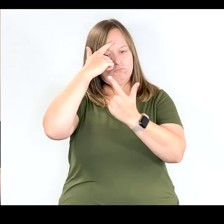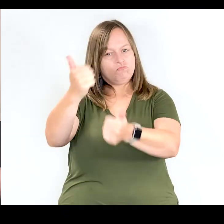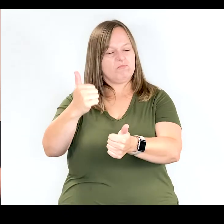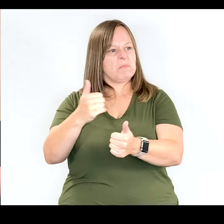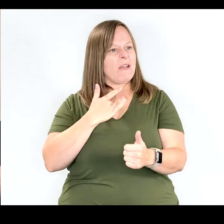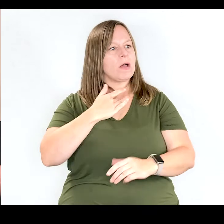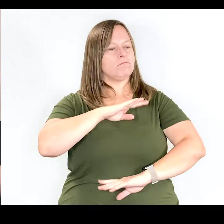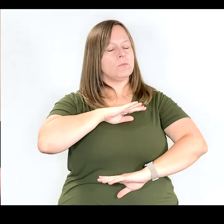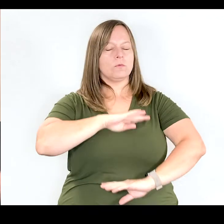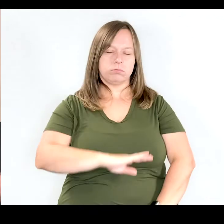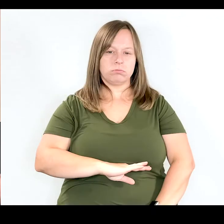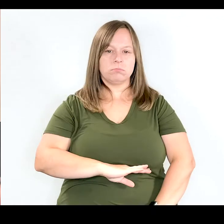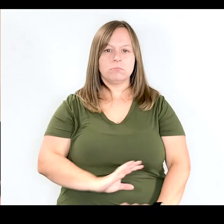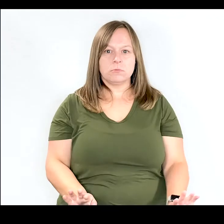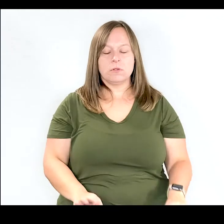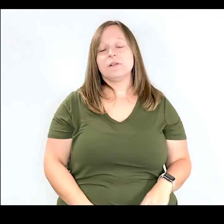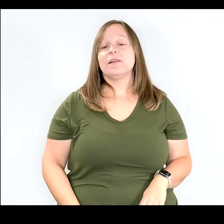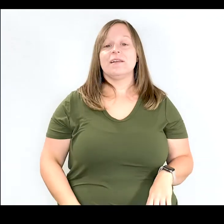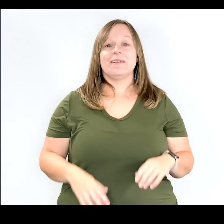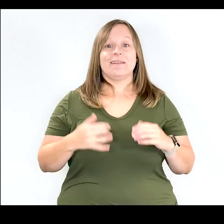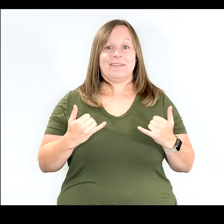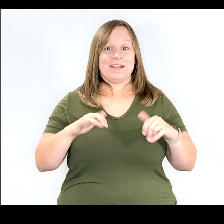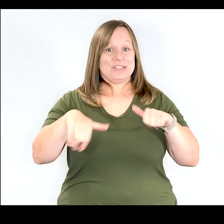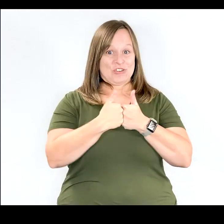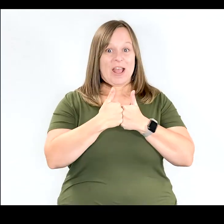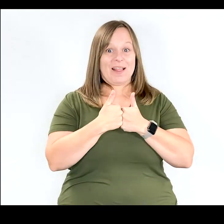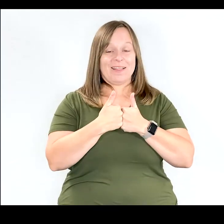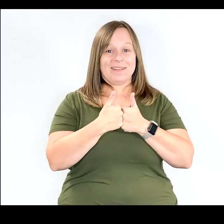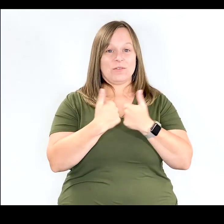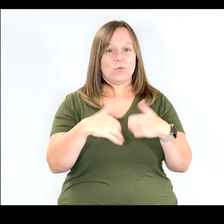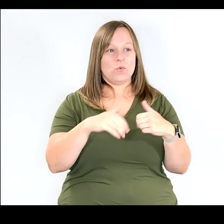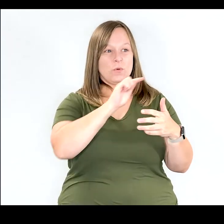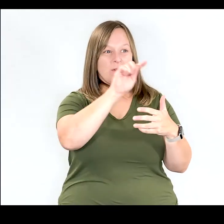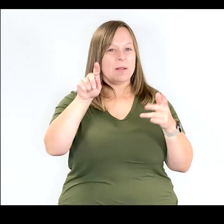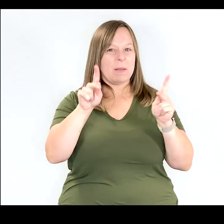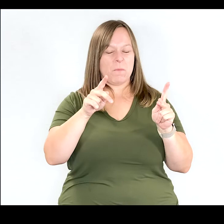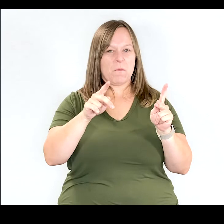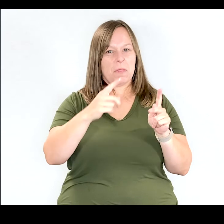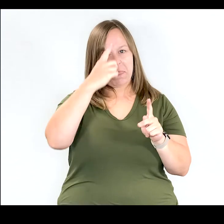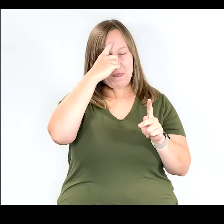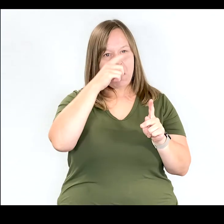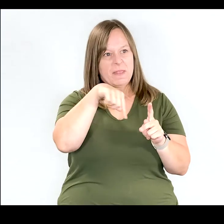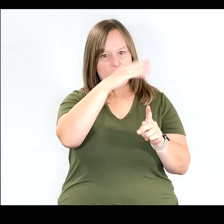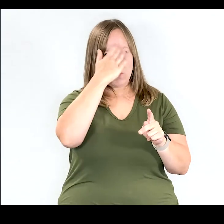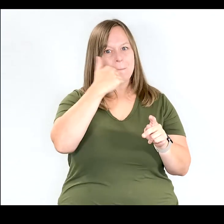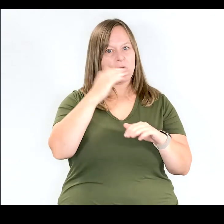Me-- that's when I felt big relief. Now, the challenge, of course, was that there are many other people who thought they knew what was best for Miss Abouzeidi.